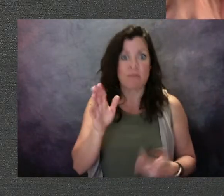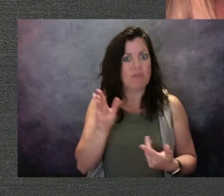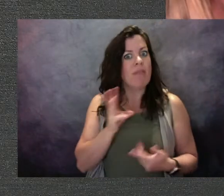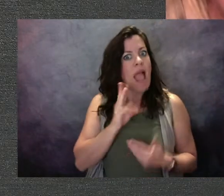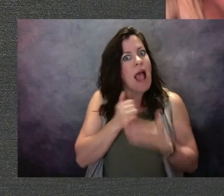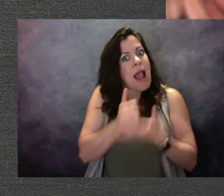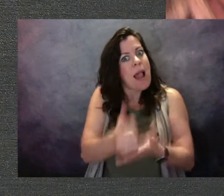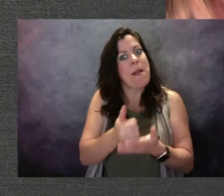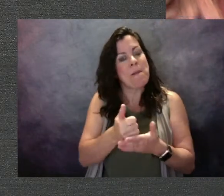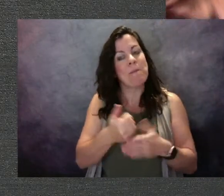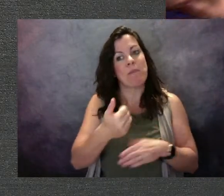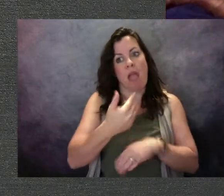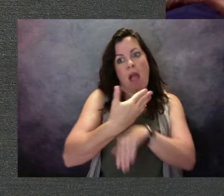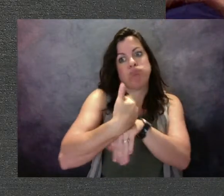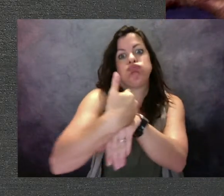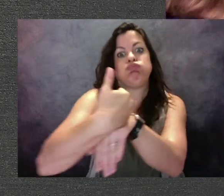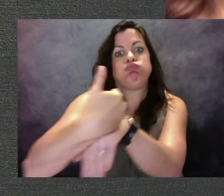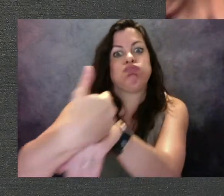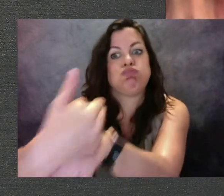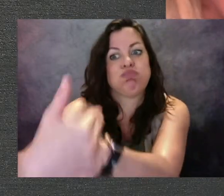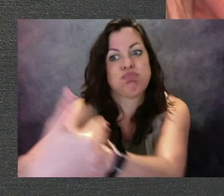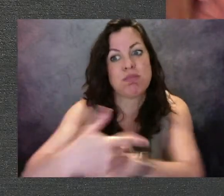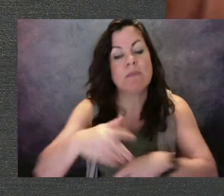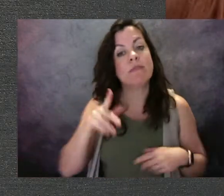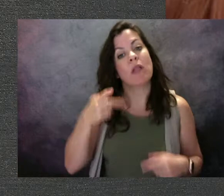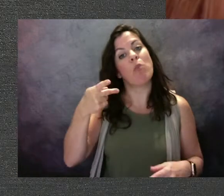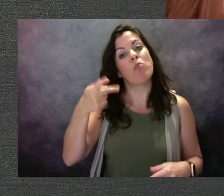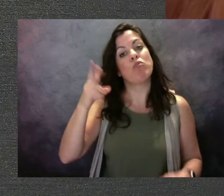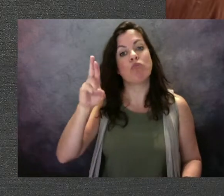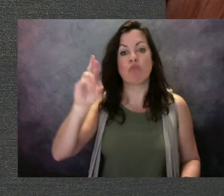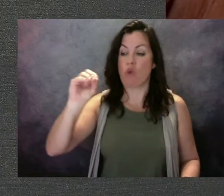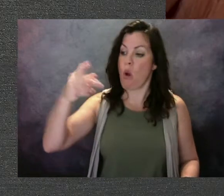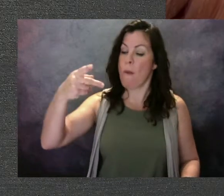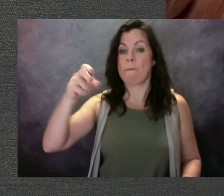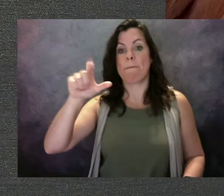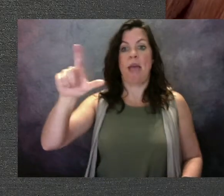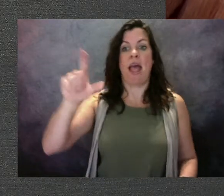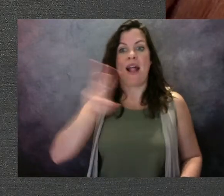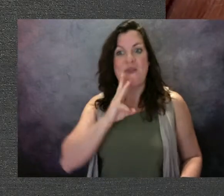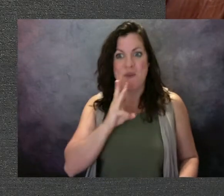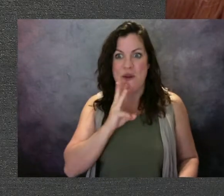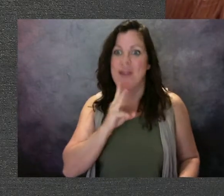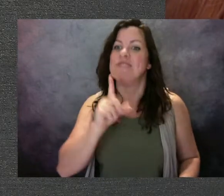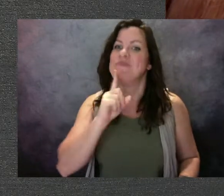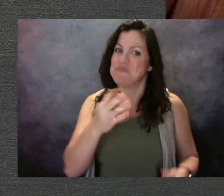through the water or propel through the water, so it's really important they have a tail